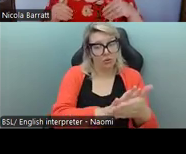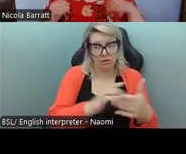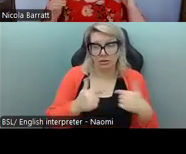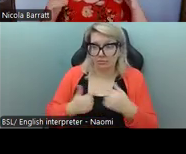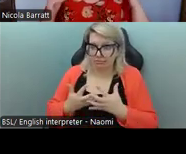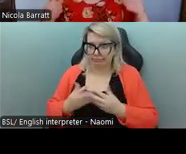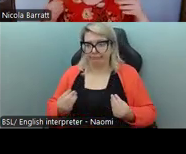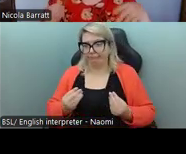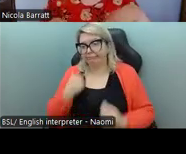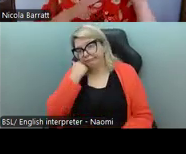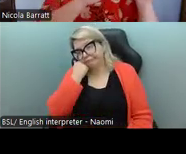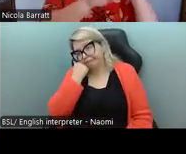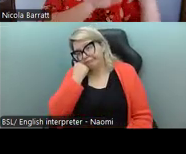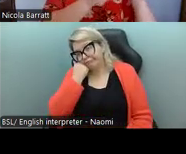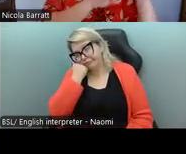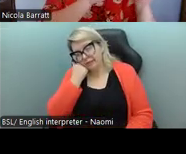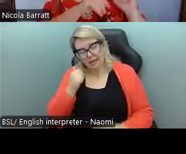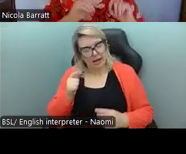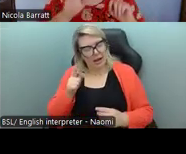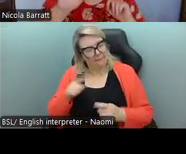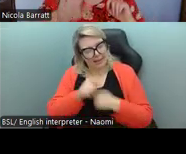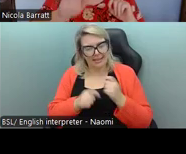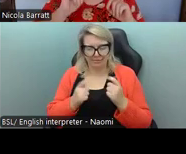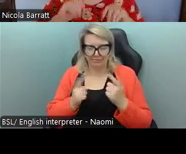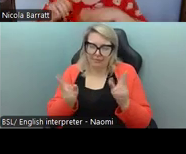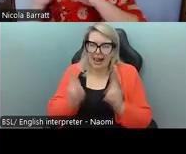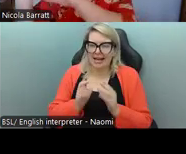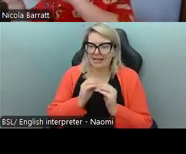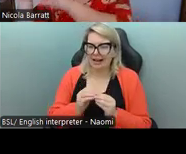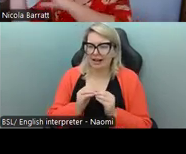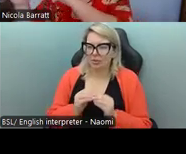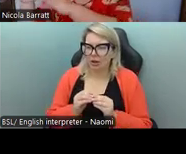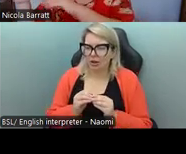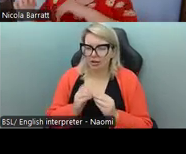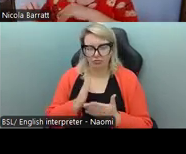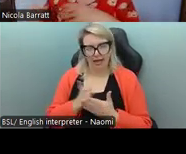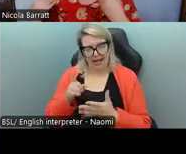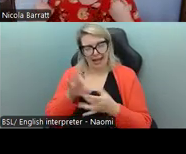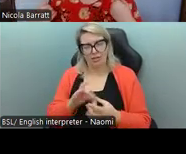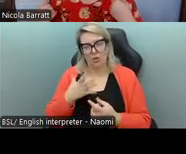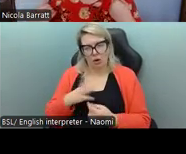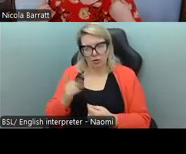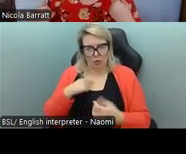than someone who goes on, interacts with some posts, does their own, interacts with some posts, and then logs off.